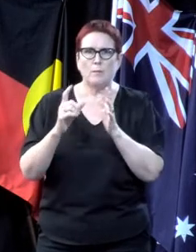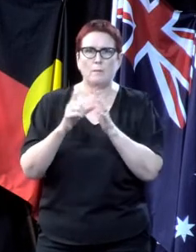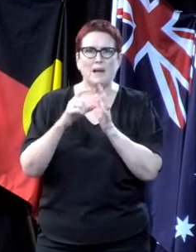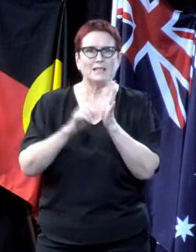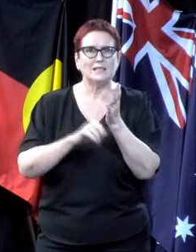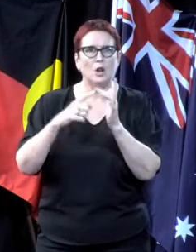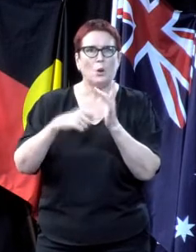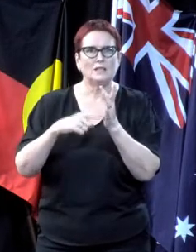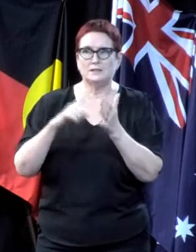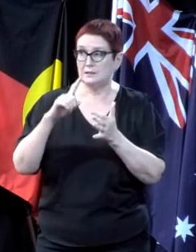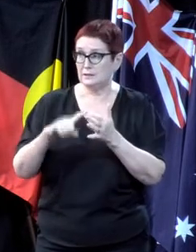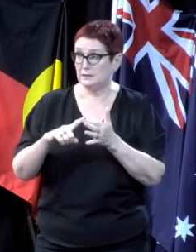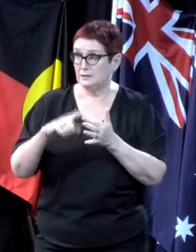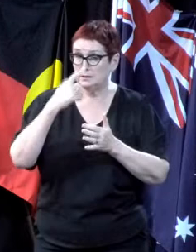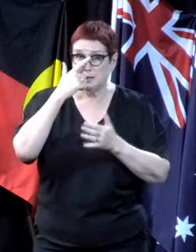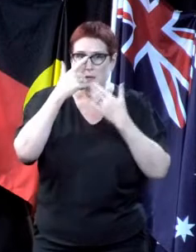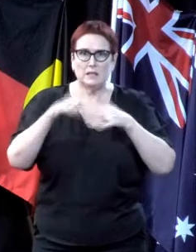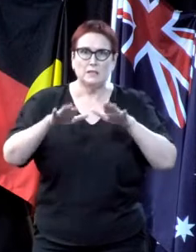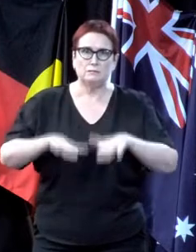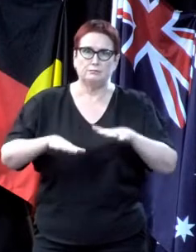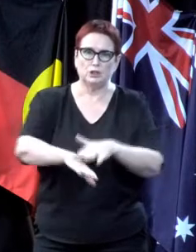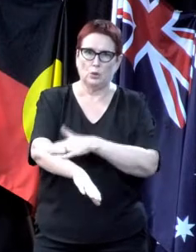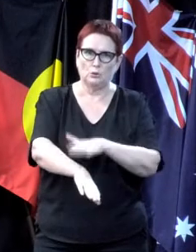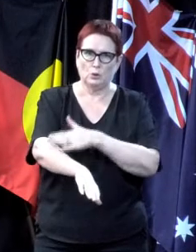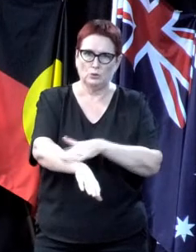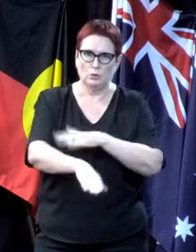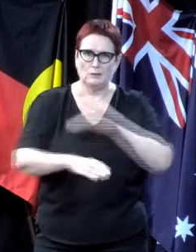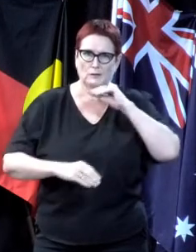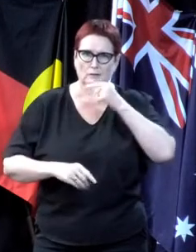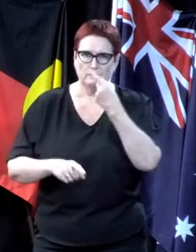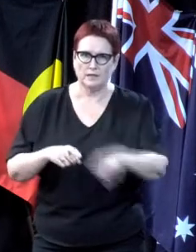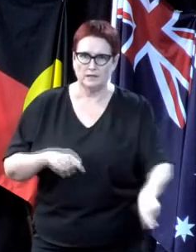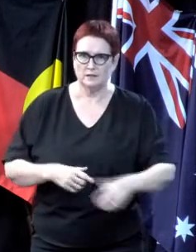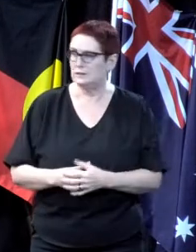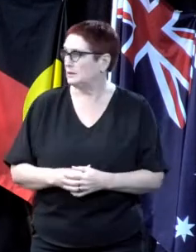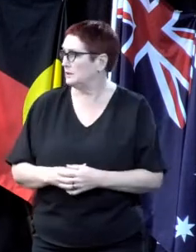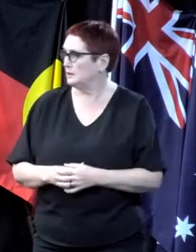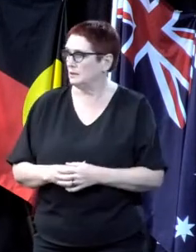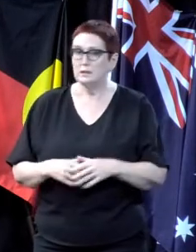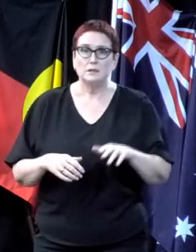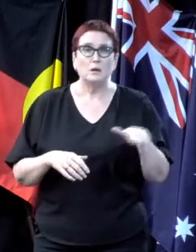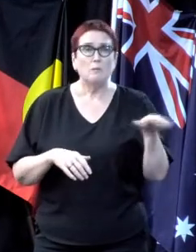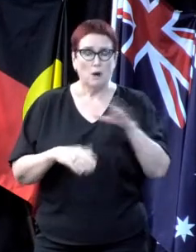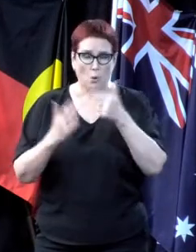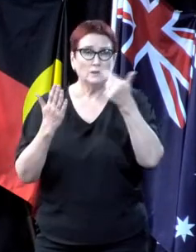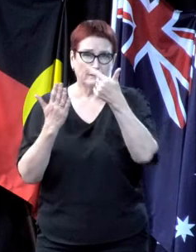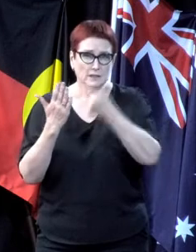to slow down just a touch? MS FENOGLIO: Okay. All those recommendations have been accepted in principle, have they not, by the Queensland Government?